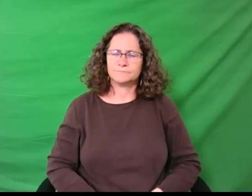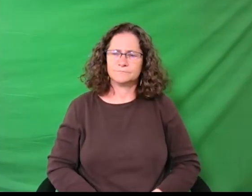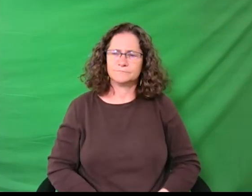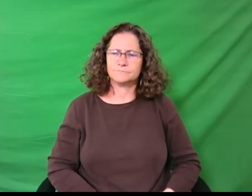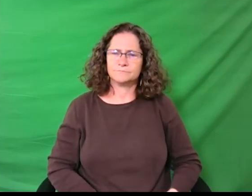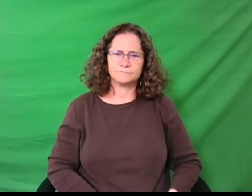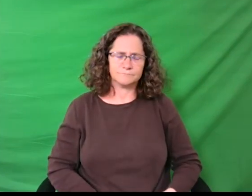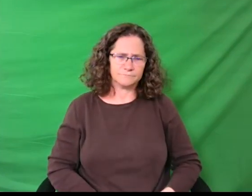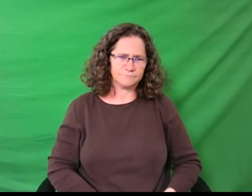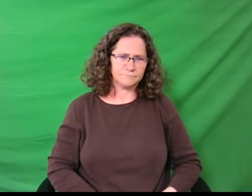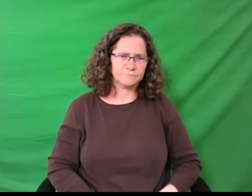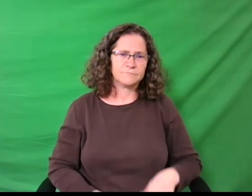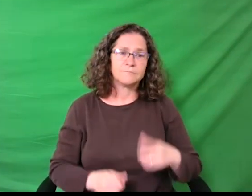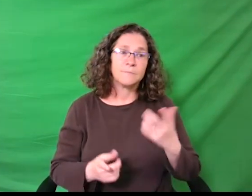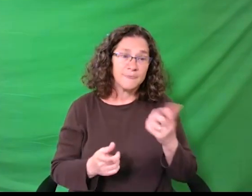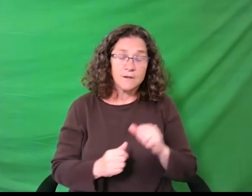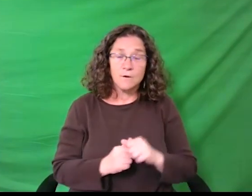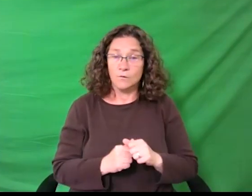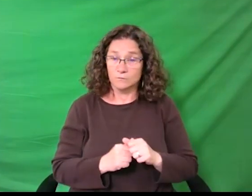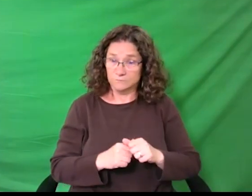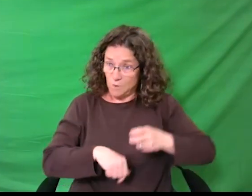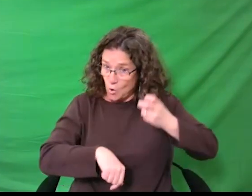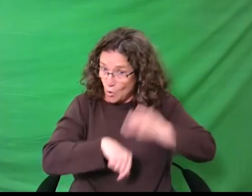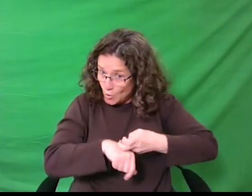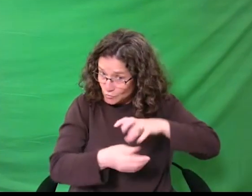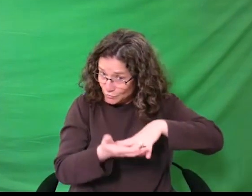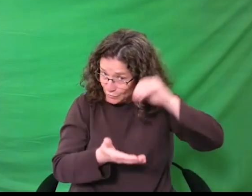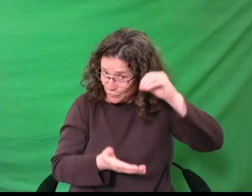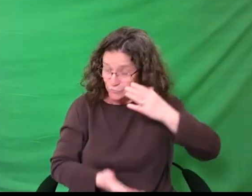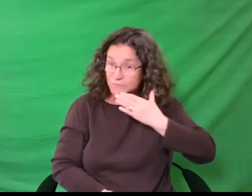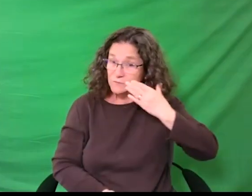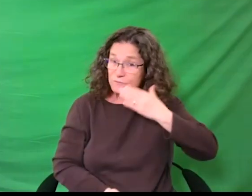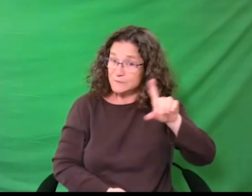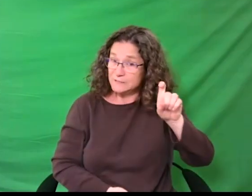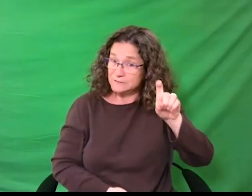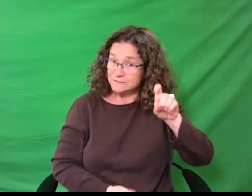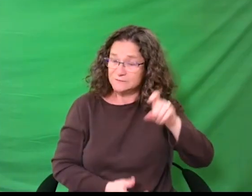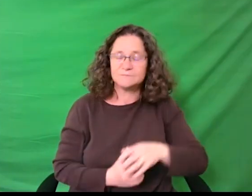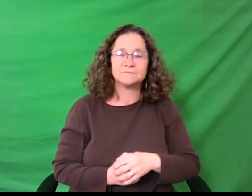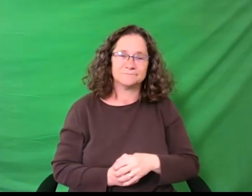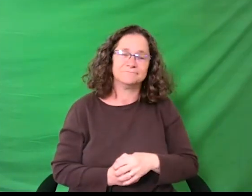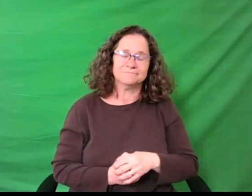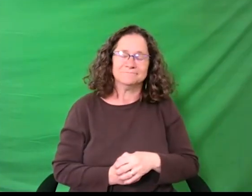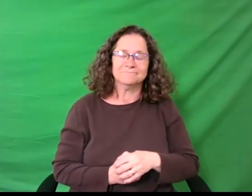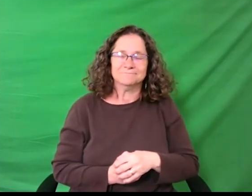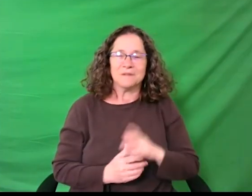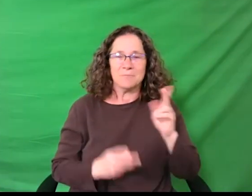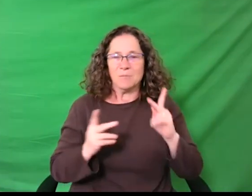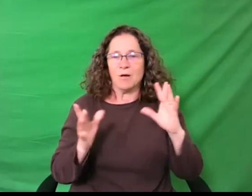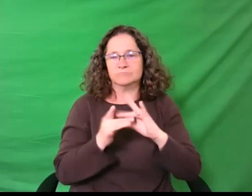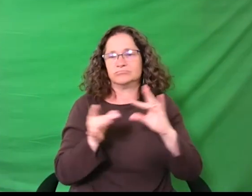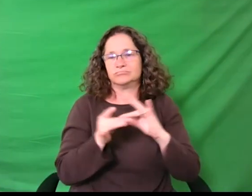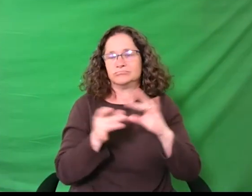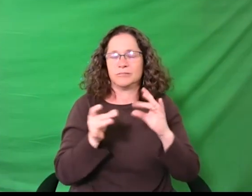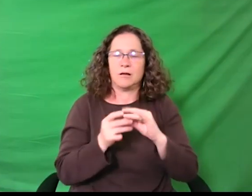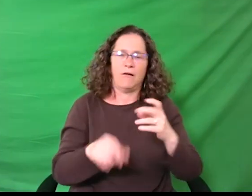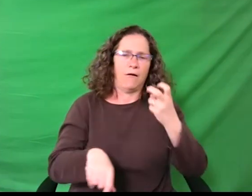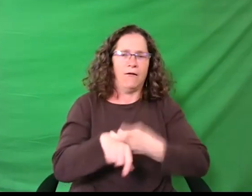So is cued speech hard to learn? I hear this a lot that, well, it's hard to learn. And I want to do something that's easier.